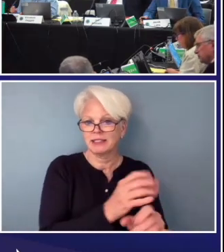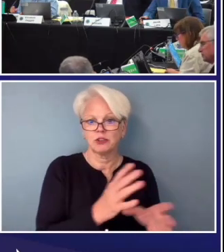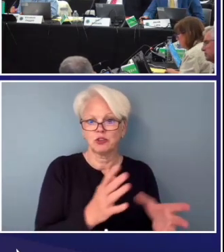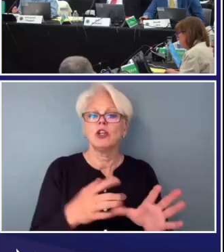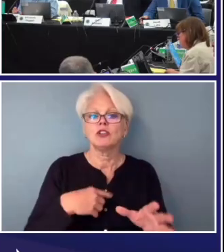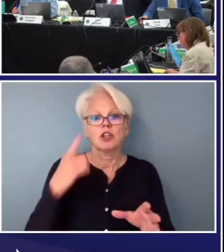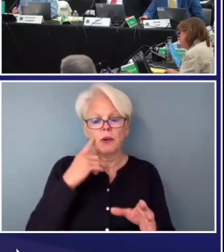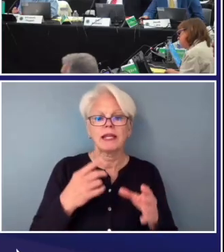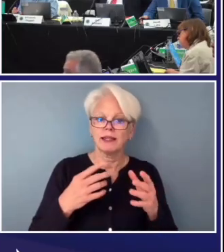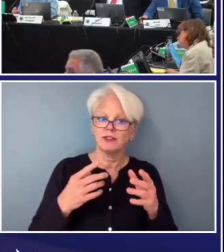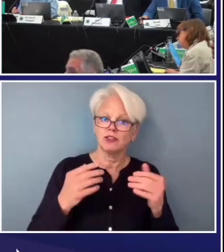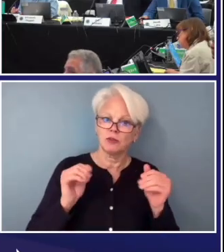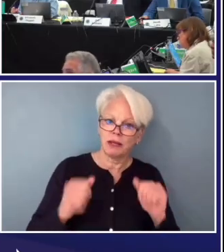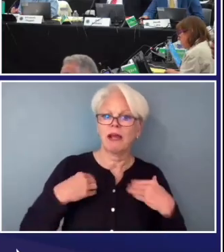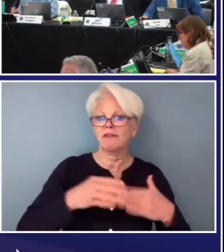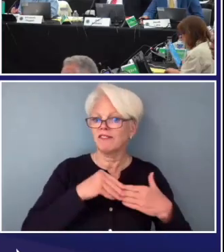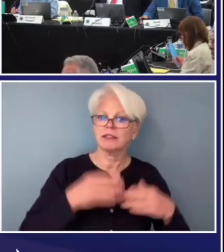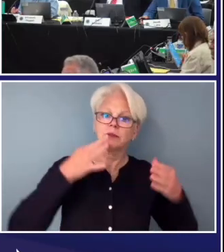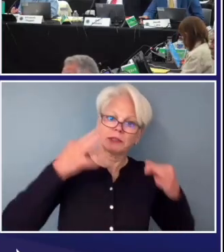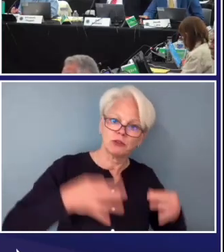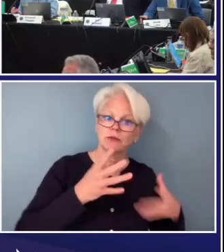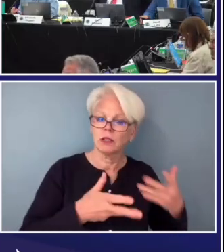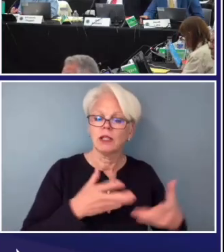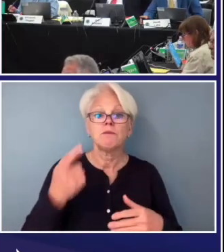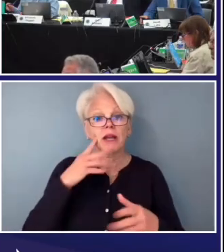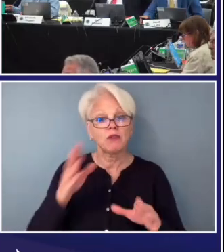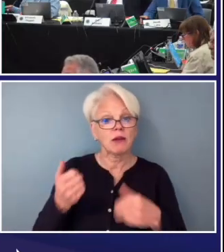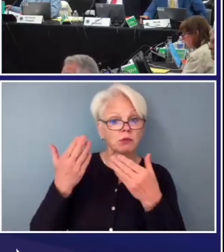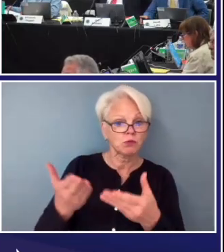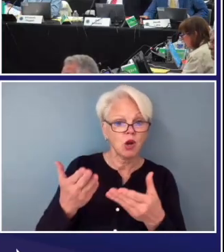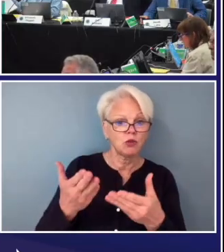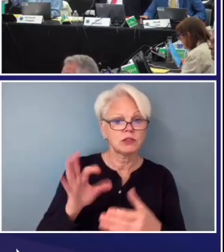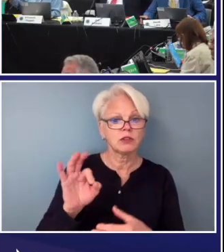But if you have a proposed framework that you would like to tie it to. Feel free to propose it.